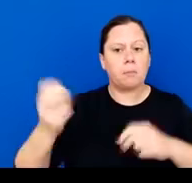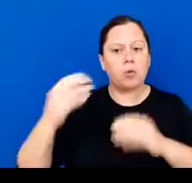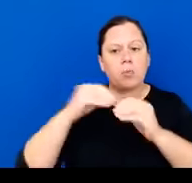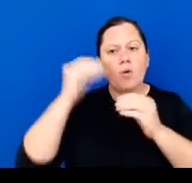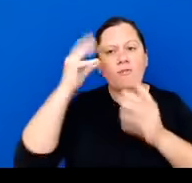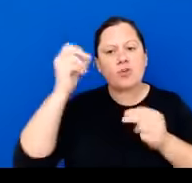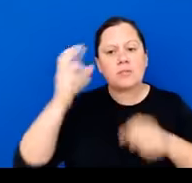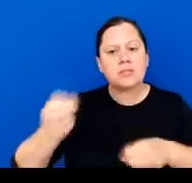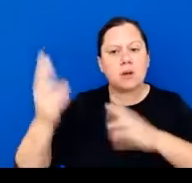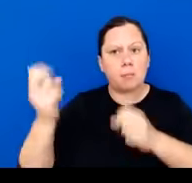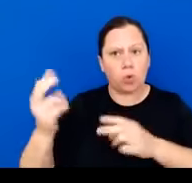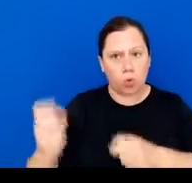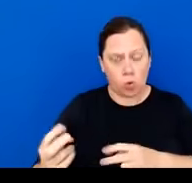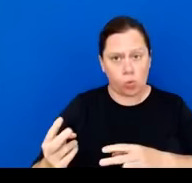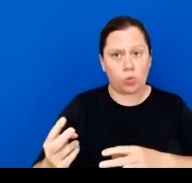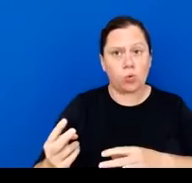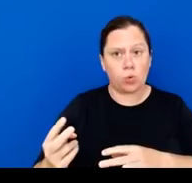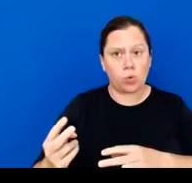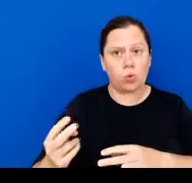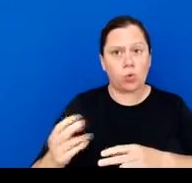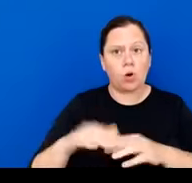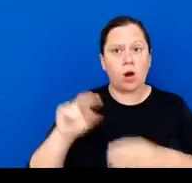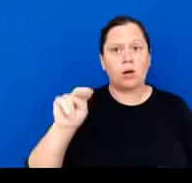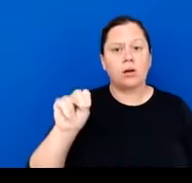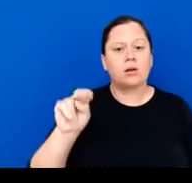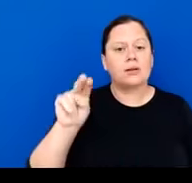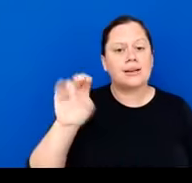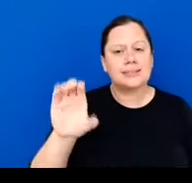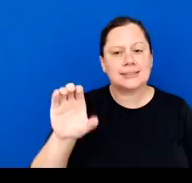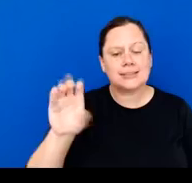update on Thursday night so please feel free to give us a call if